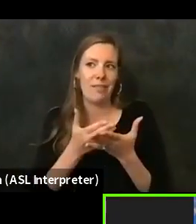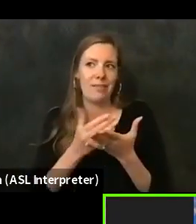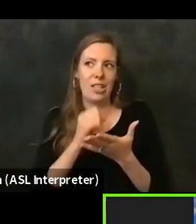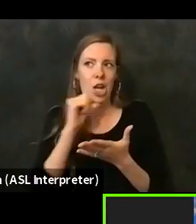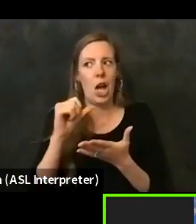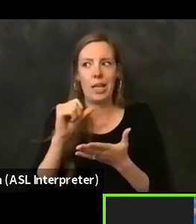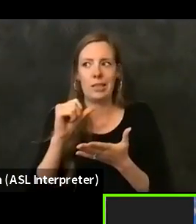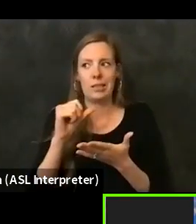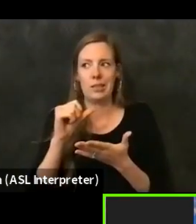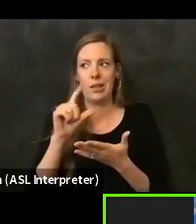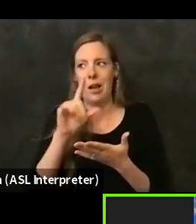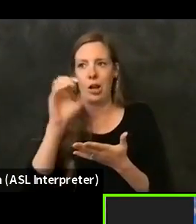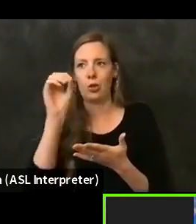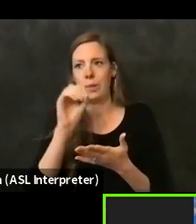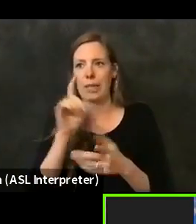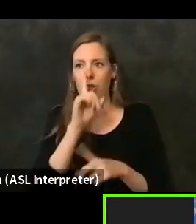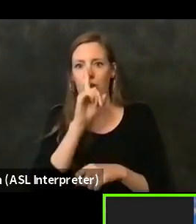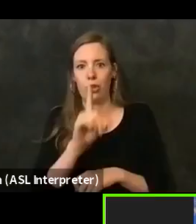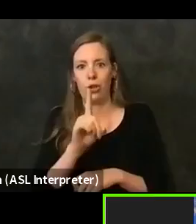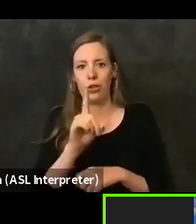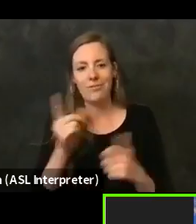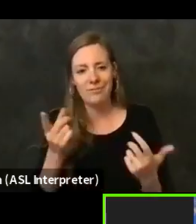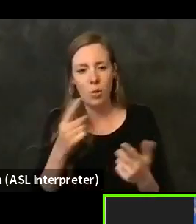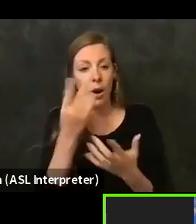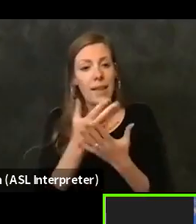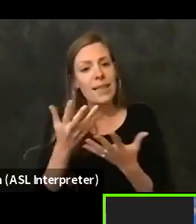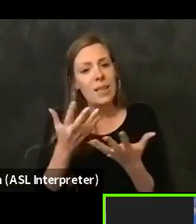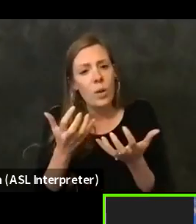And one of the things that we advocated for strongly and feel that we have the